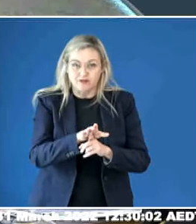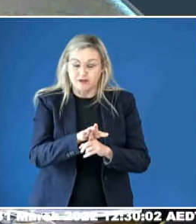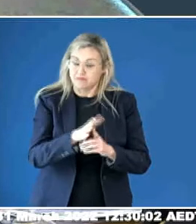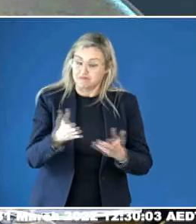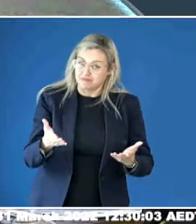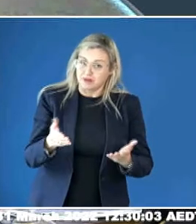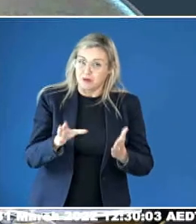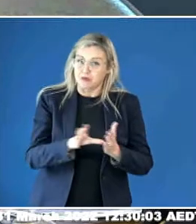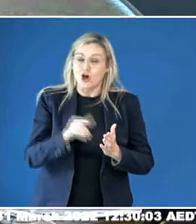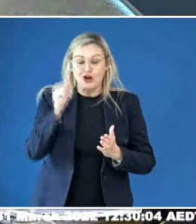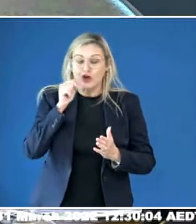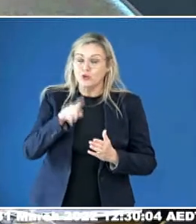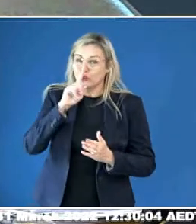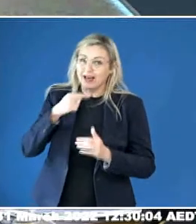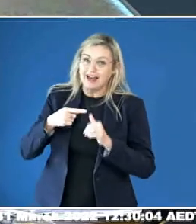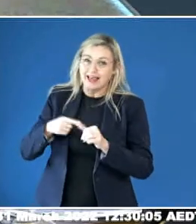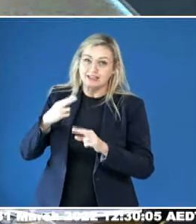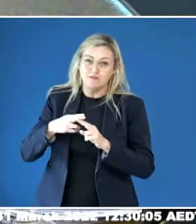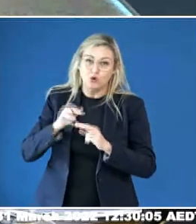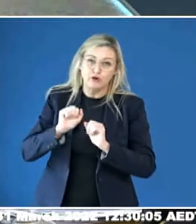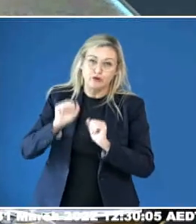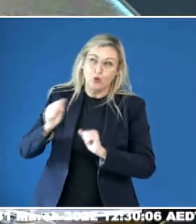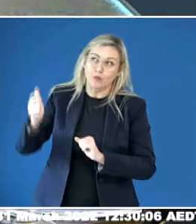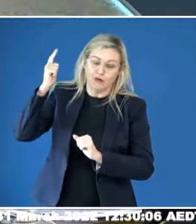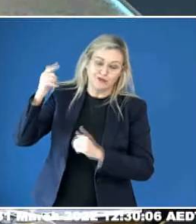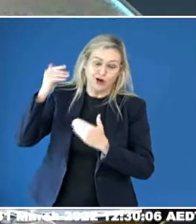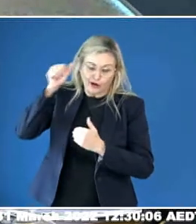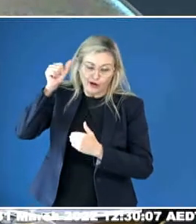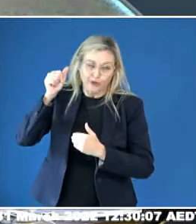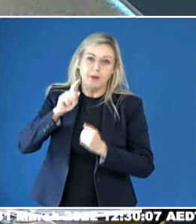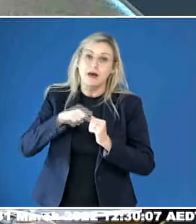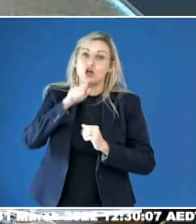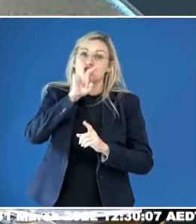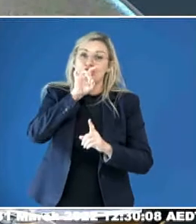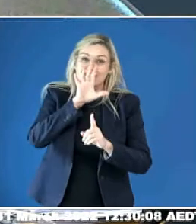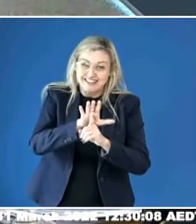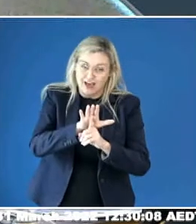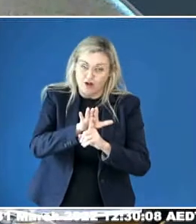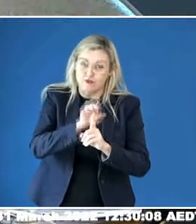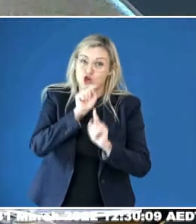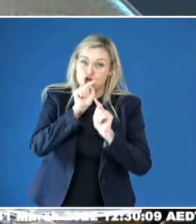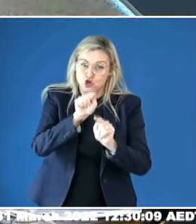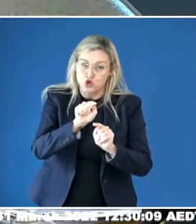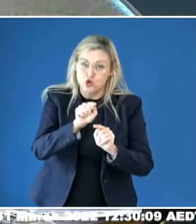answer for those who - to whom you report - but what do you personally intend to do by